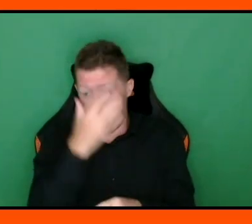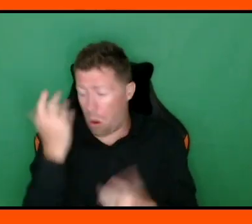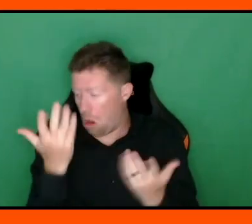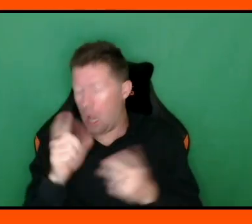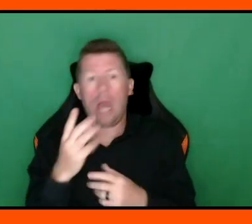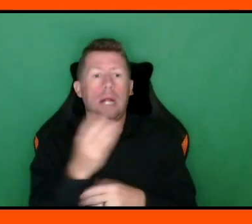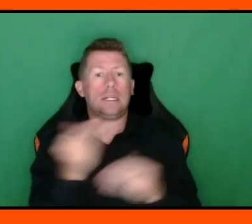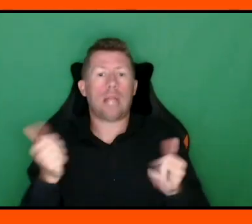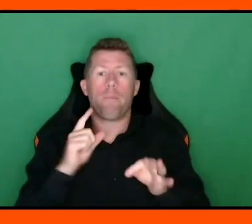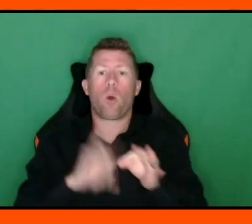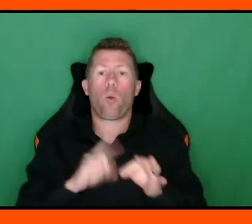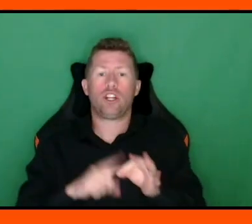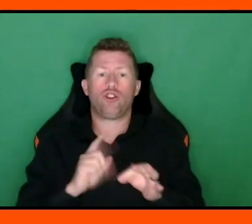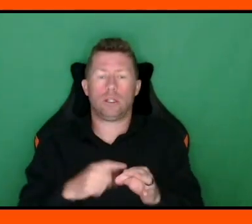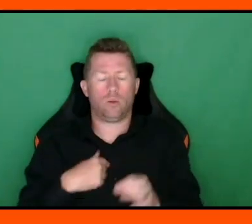that we just will not be able to change